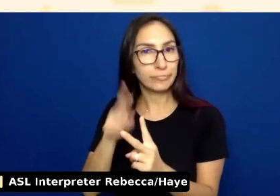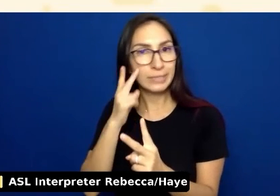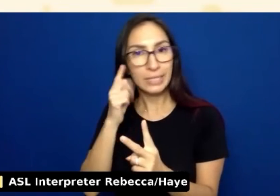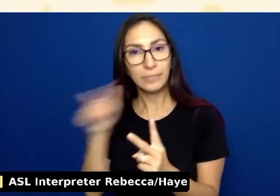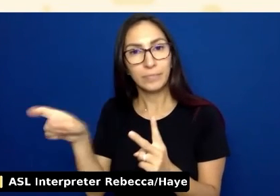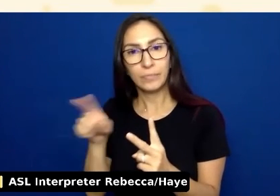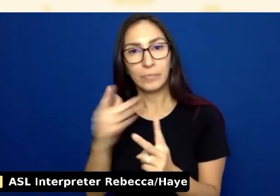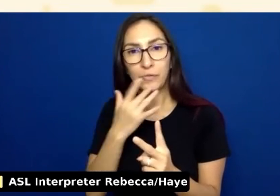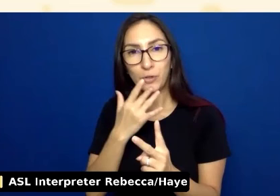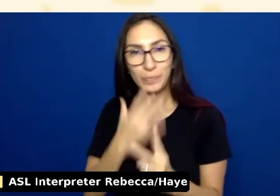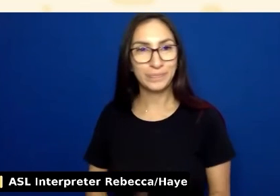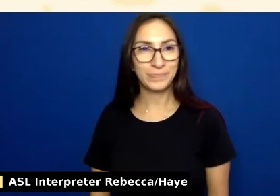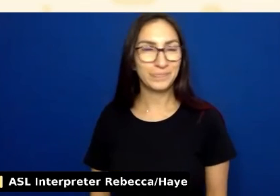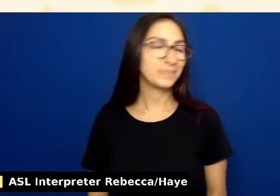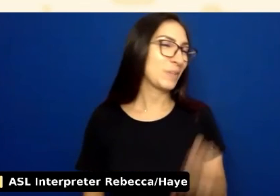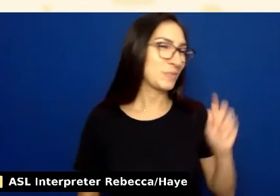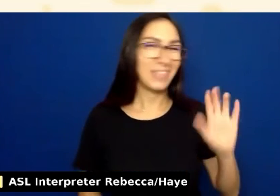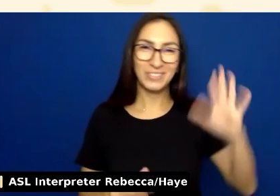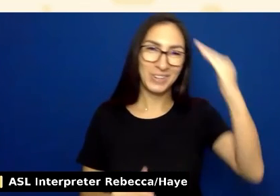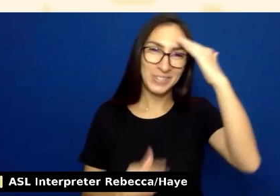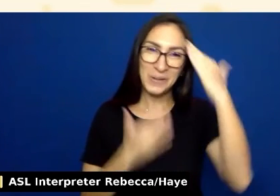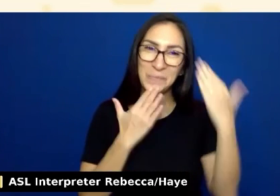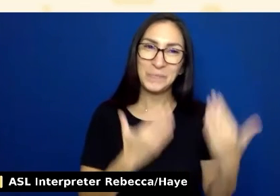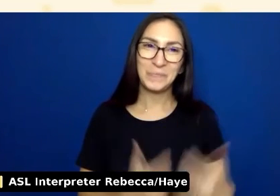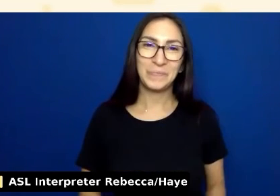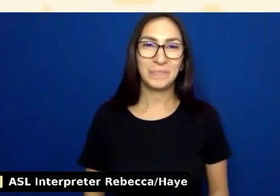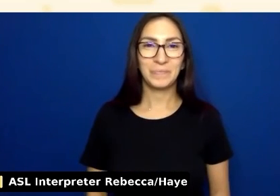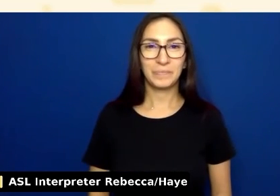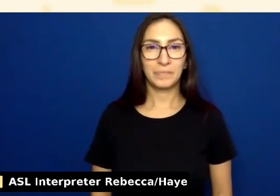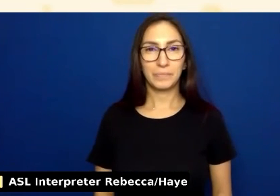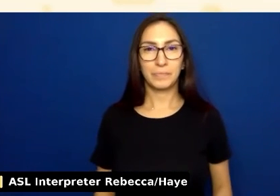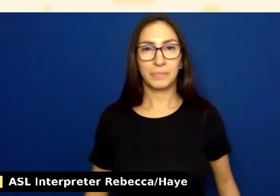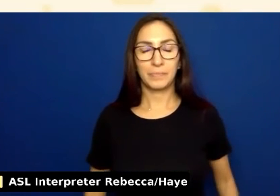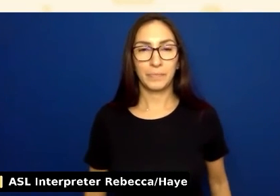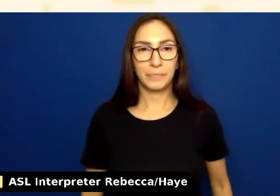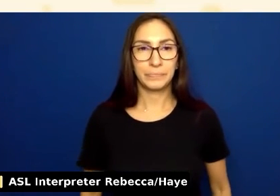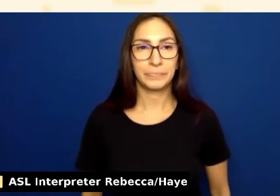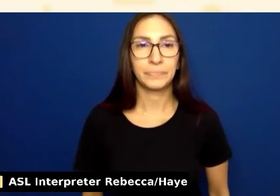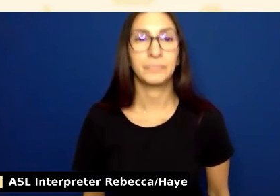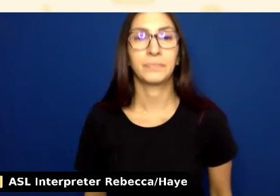All right, that's great to know. So our next question is, what's the best way to get instructions